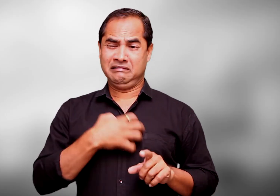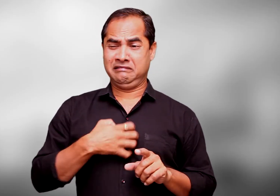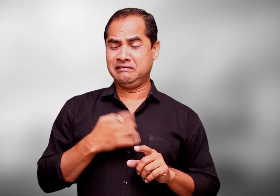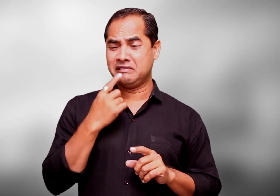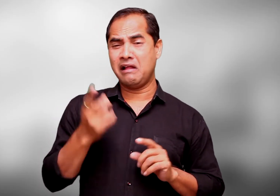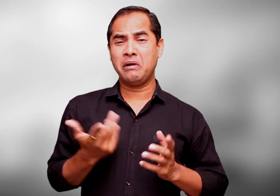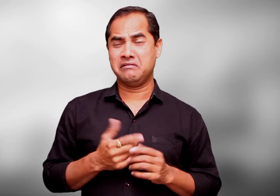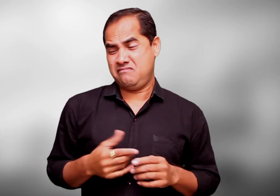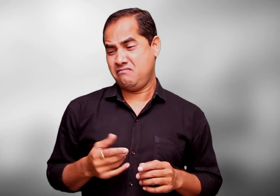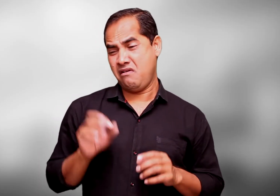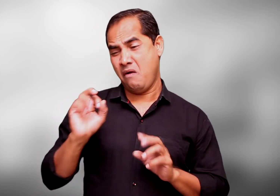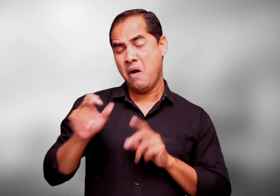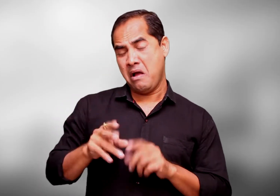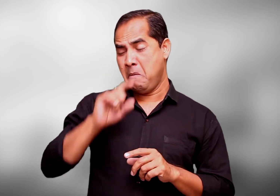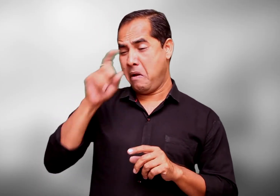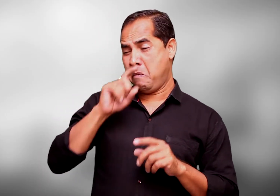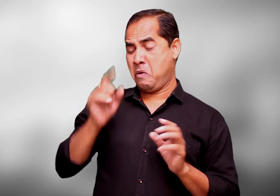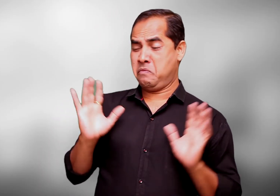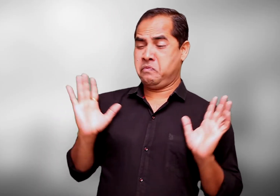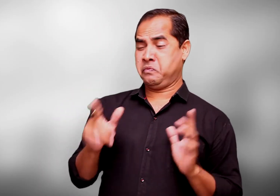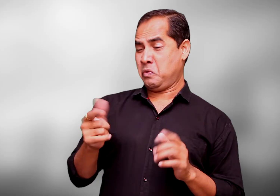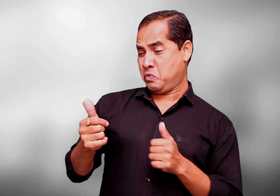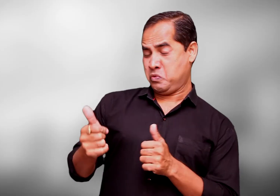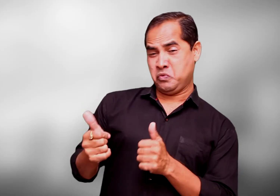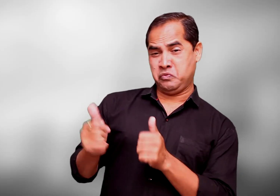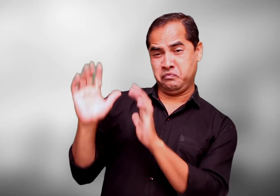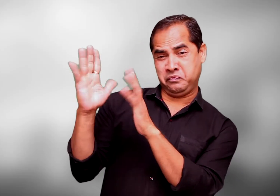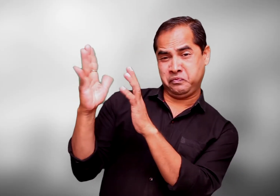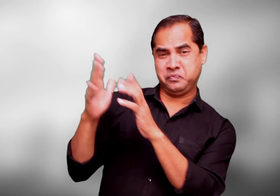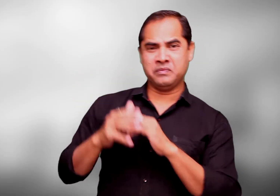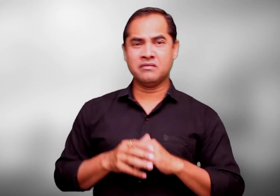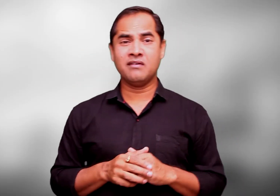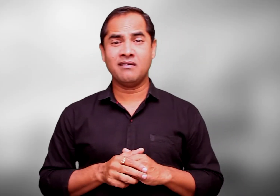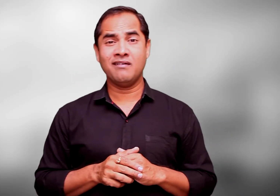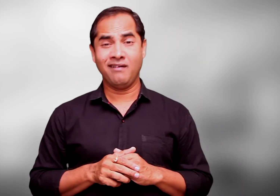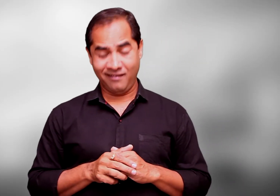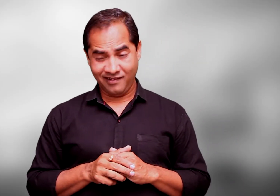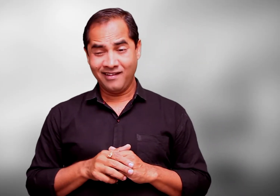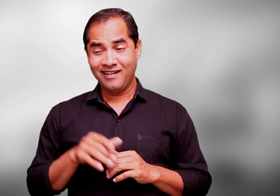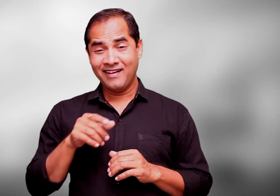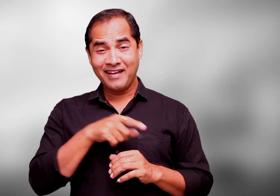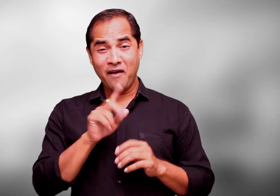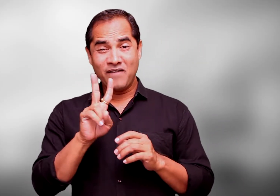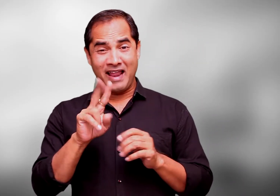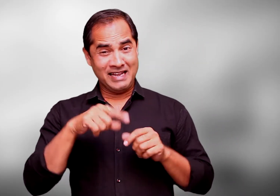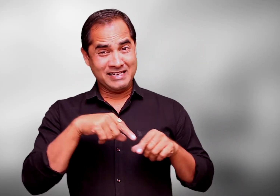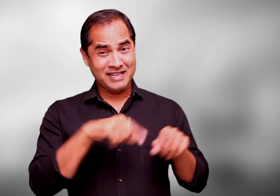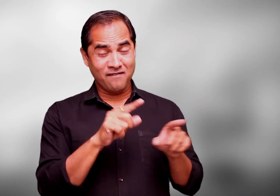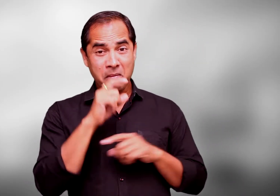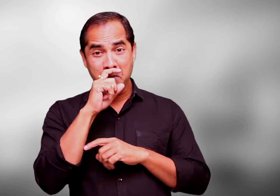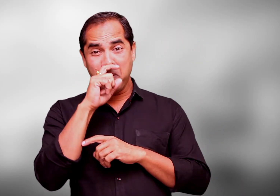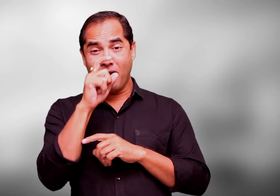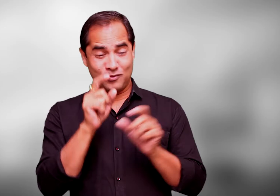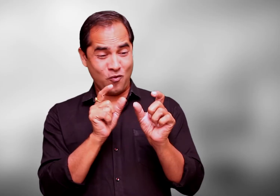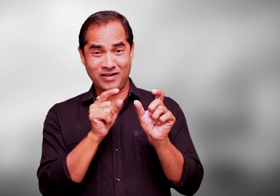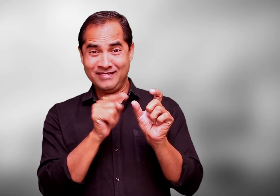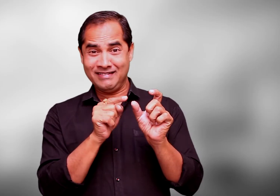in English - 'Proud, proud'. Neither she nor her friends really understood the